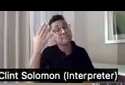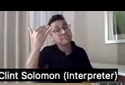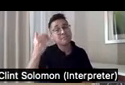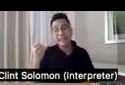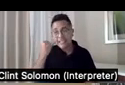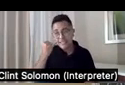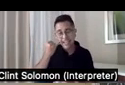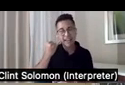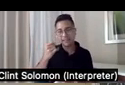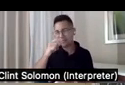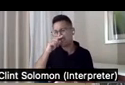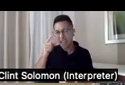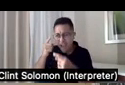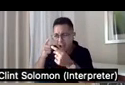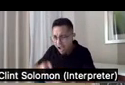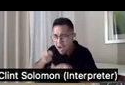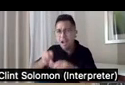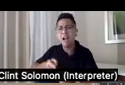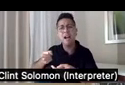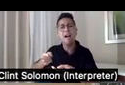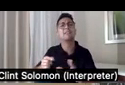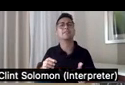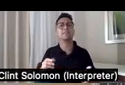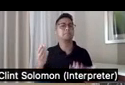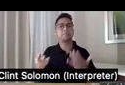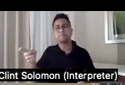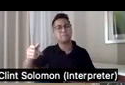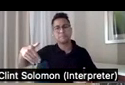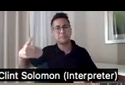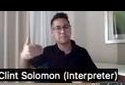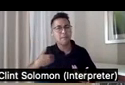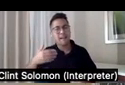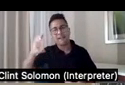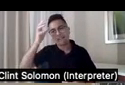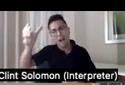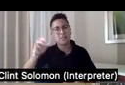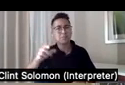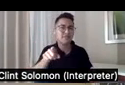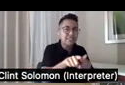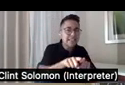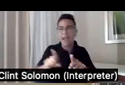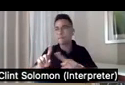trouble with that they may not have the concept of same and different so that you can then introduce